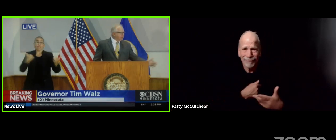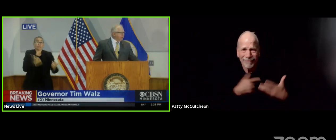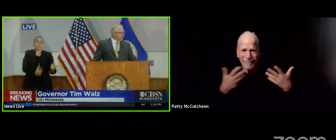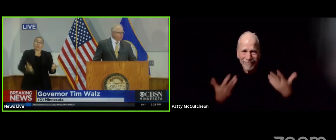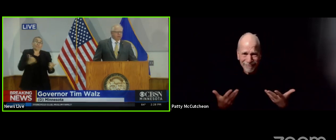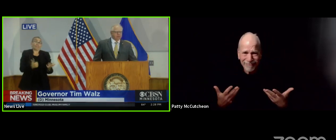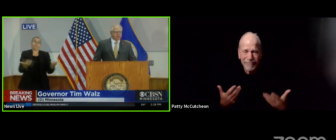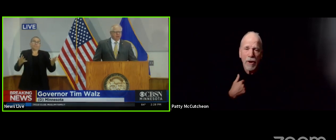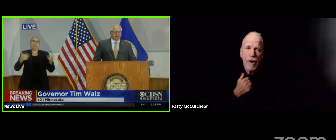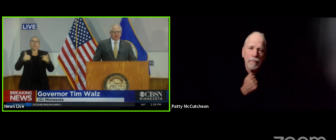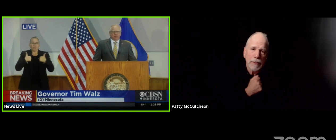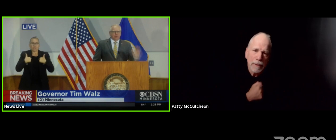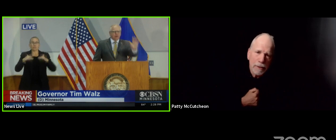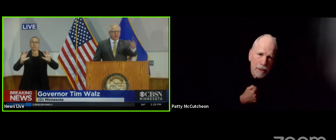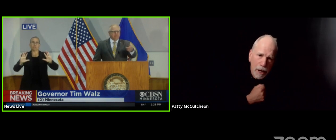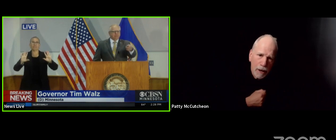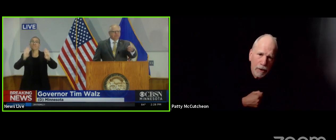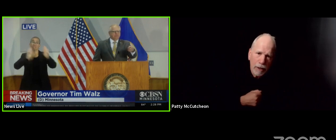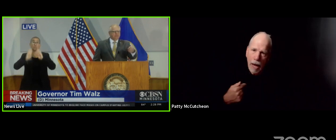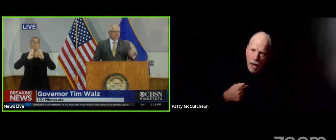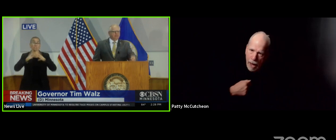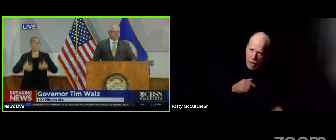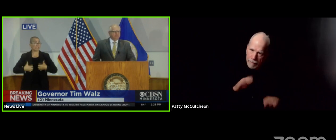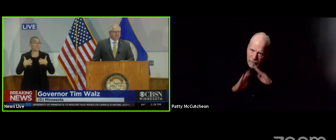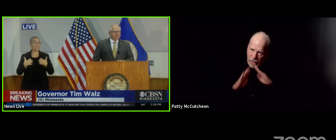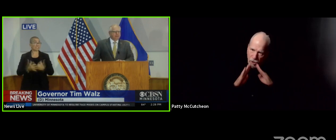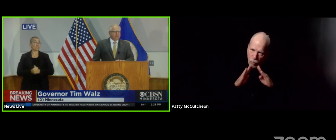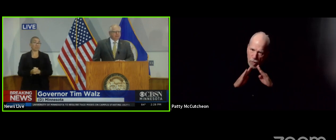AND ANGRY AS THE FOLKS UP HERE ARE.